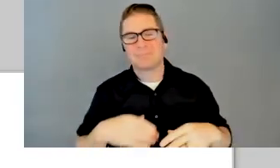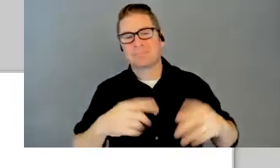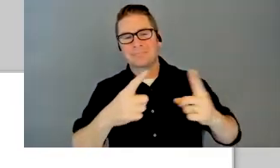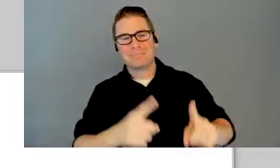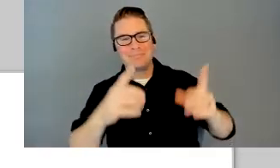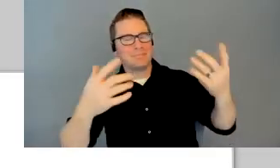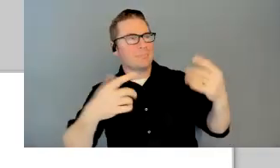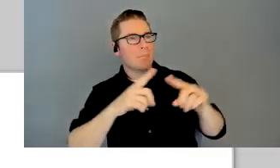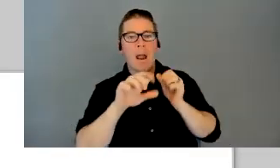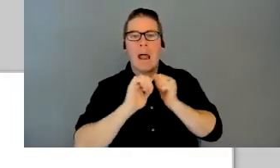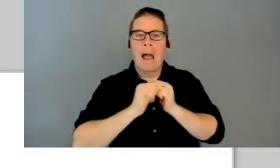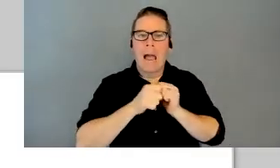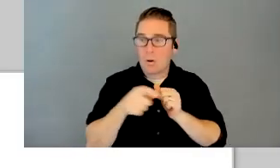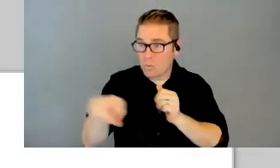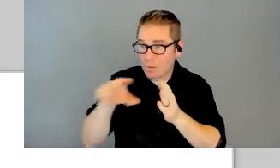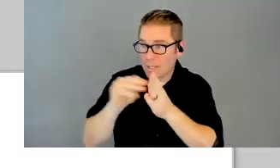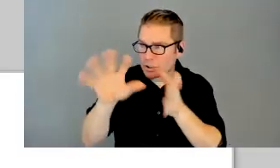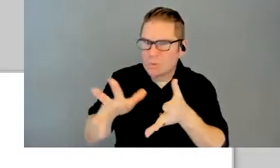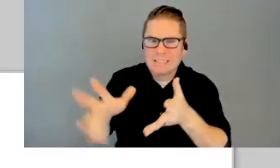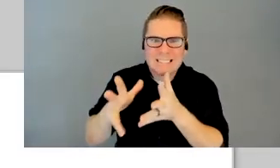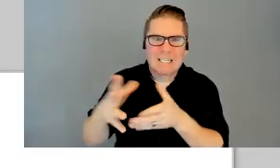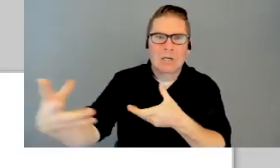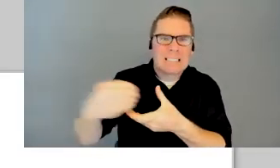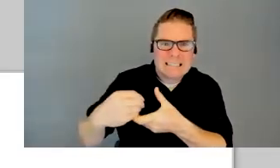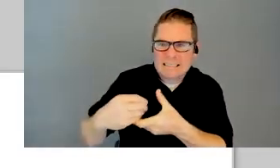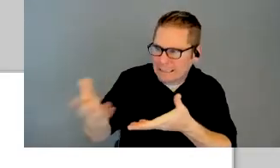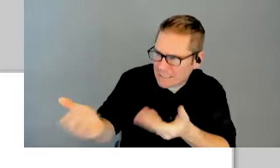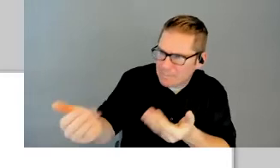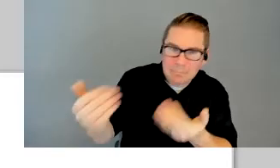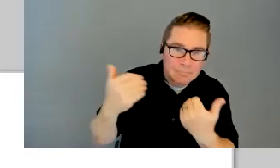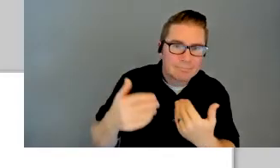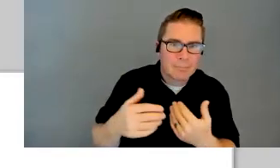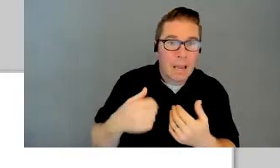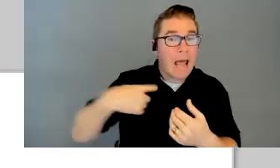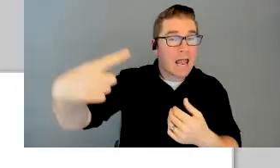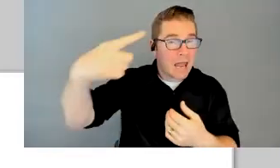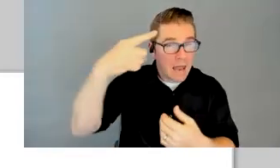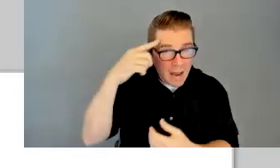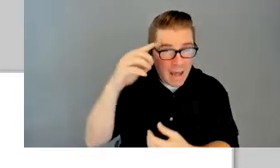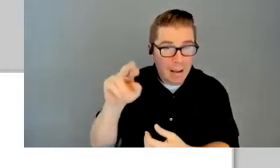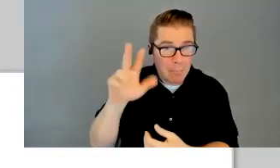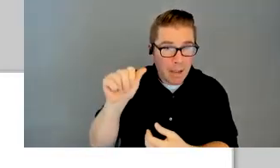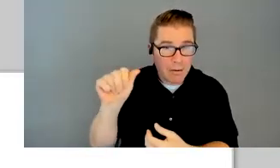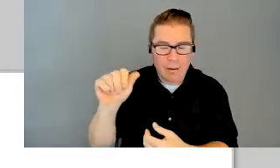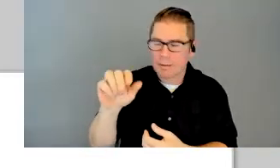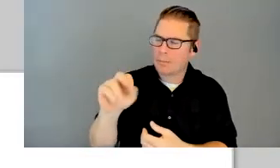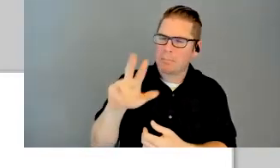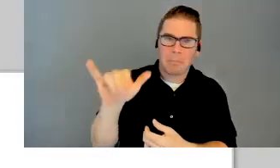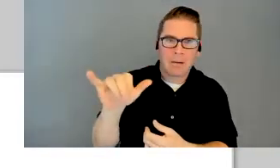and I think Mary Ann might even have it in the next five highlights of it. Look, three great minds good. Mary Ann